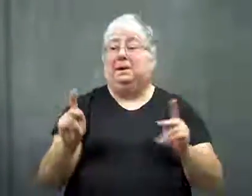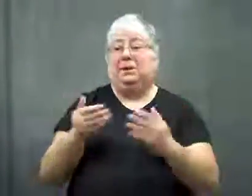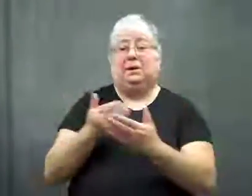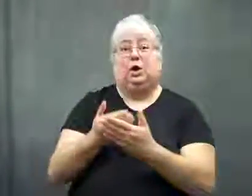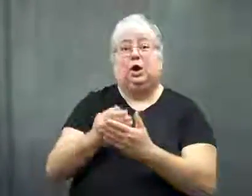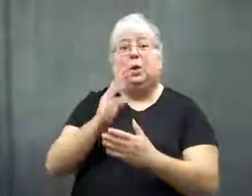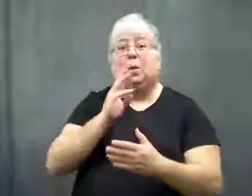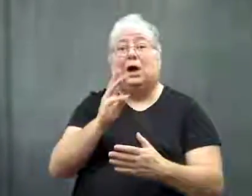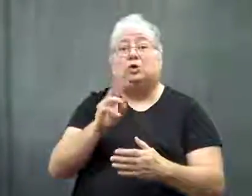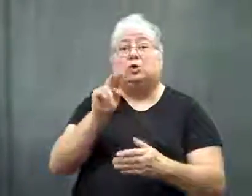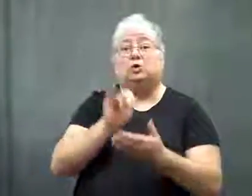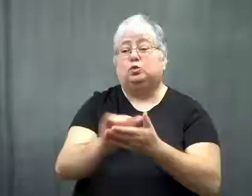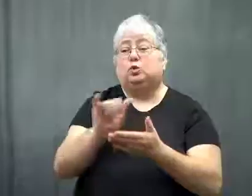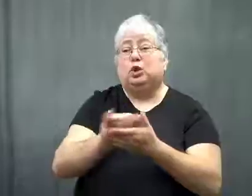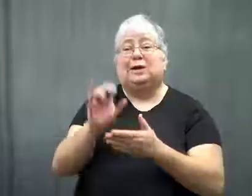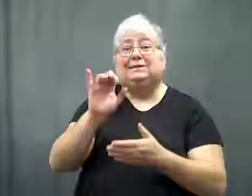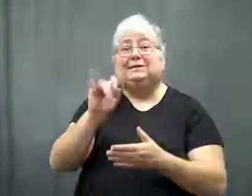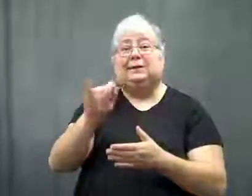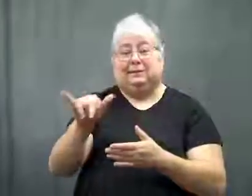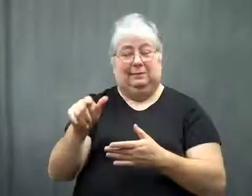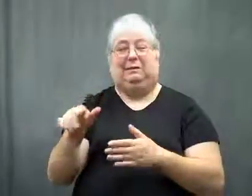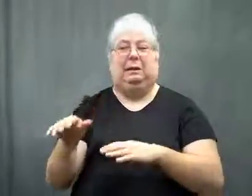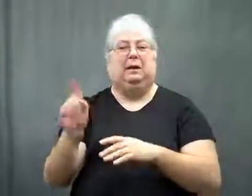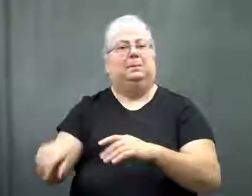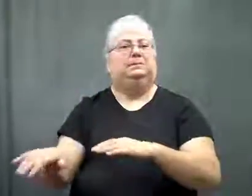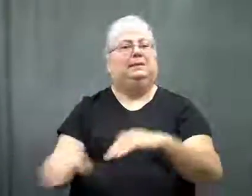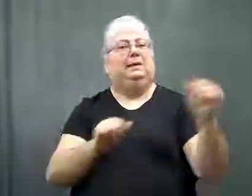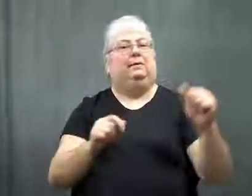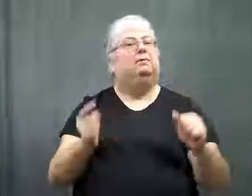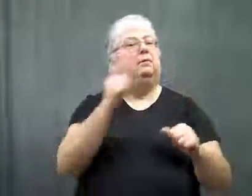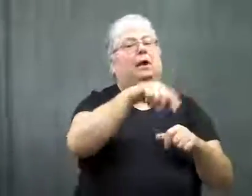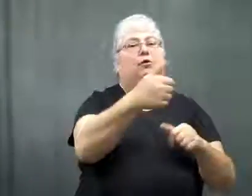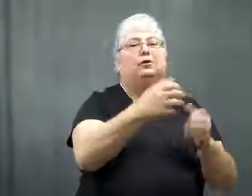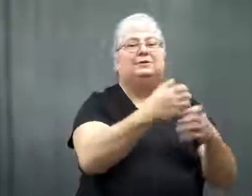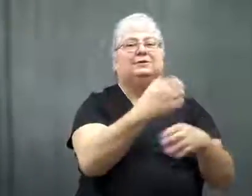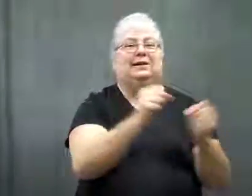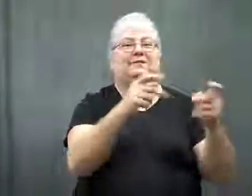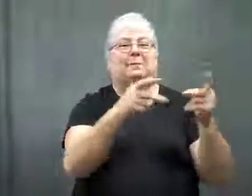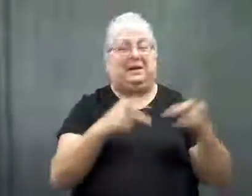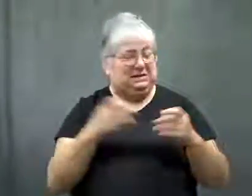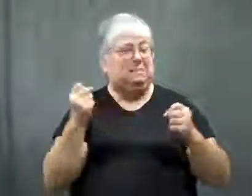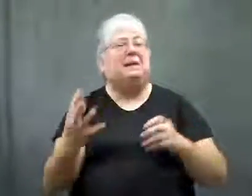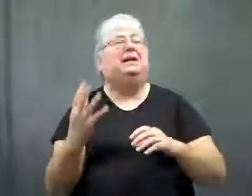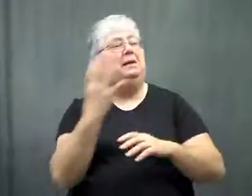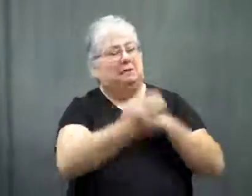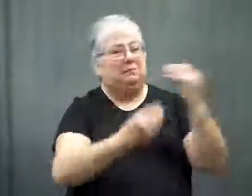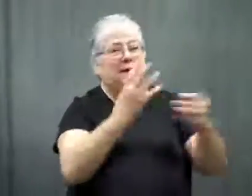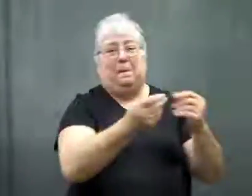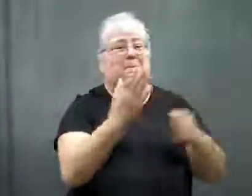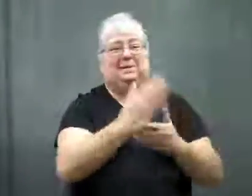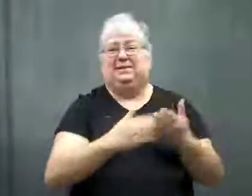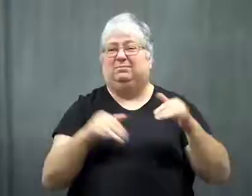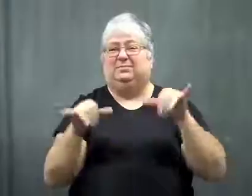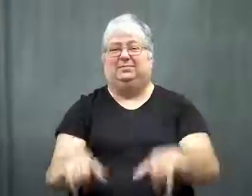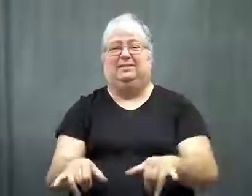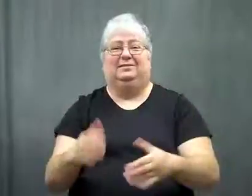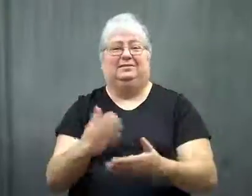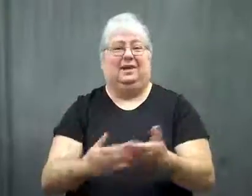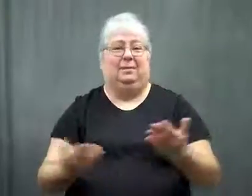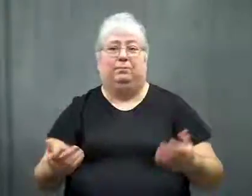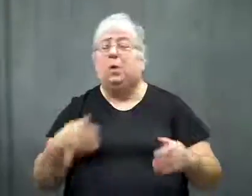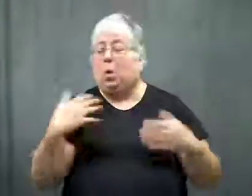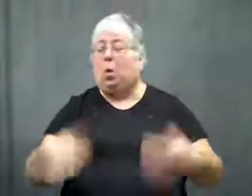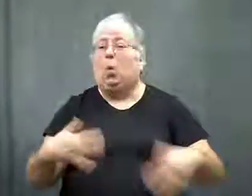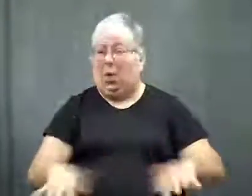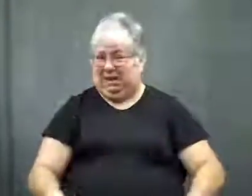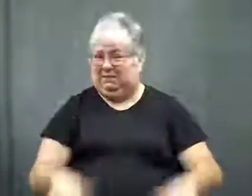People near the water were supposed to evacuate. Many did, but some stayed.